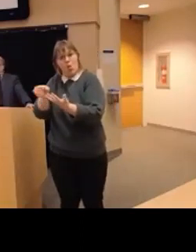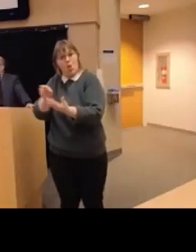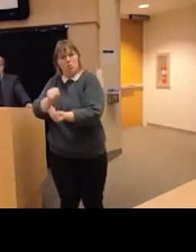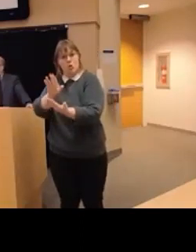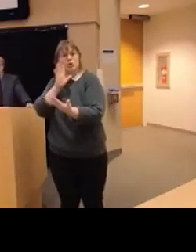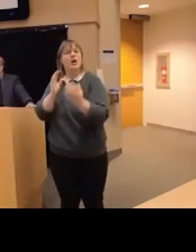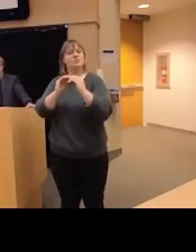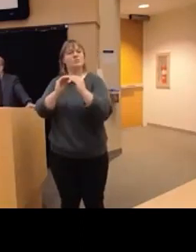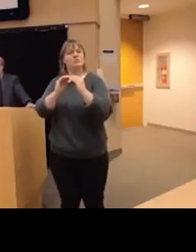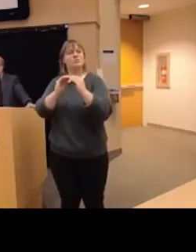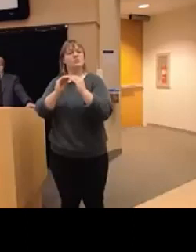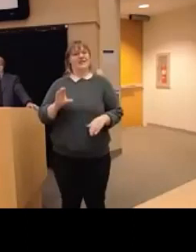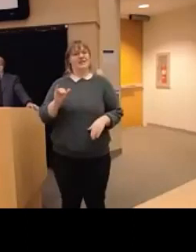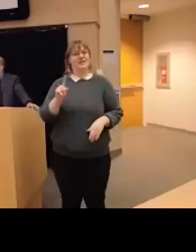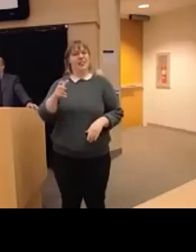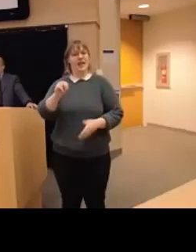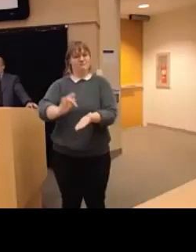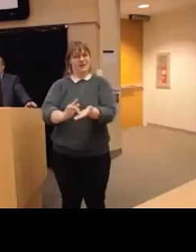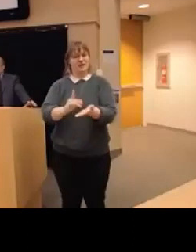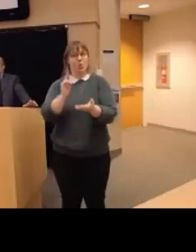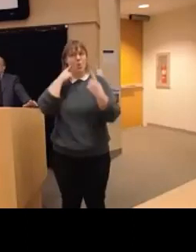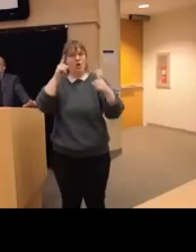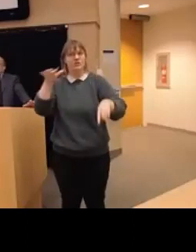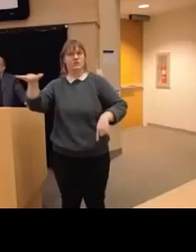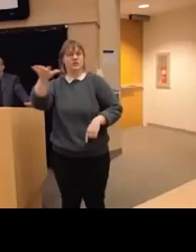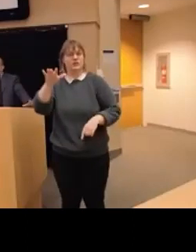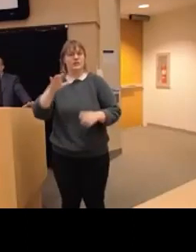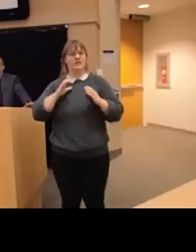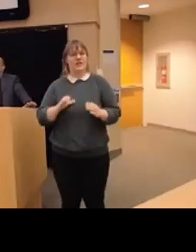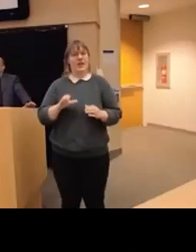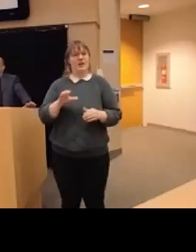of Civilian medicine you know and what works in civilian medicine because the VA approach is is